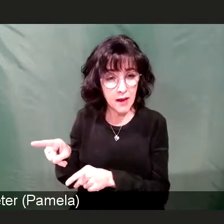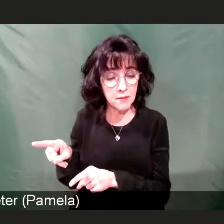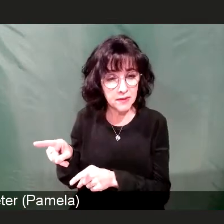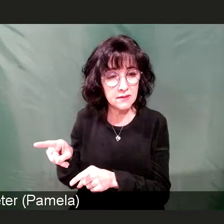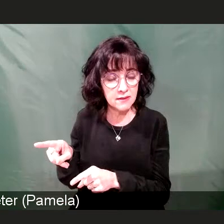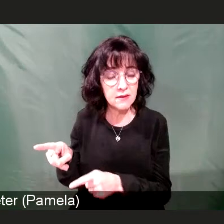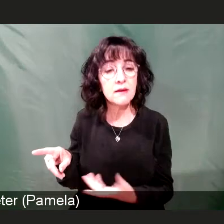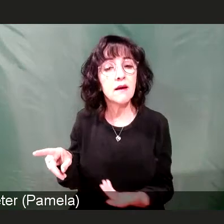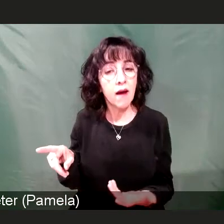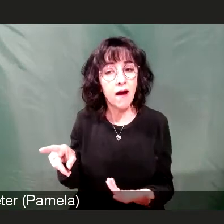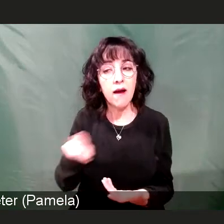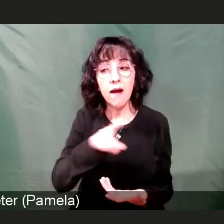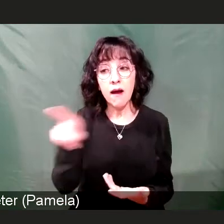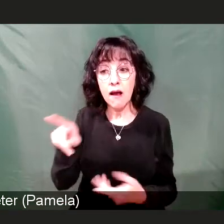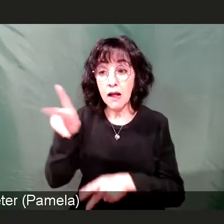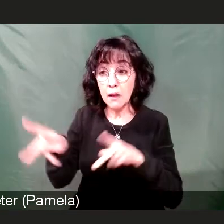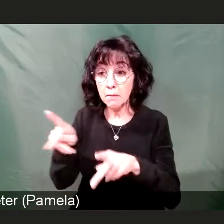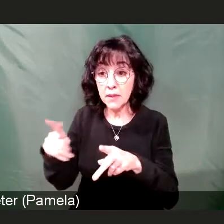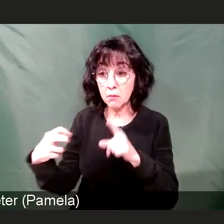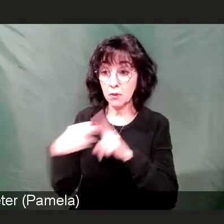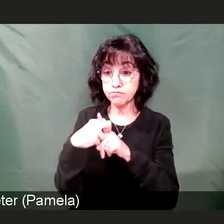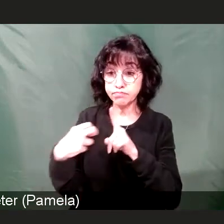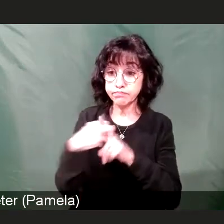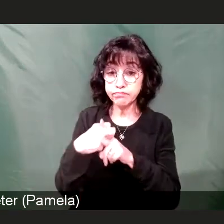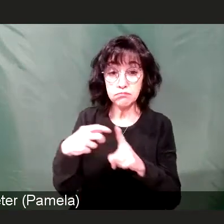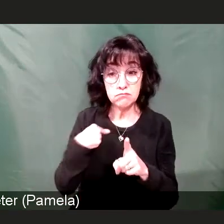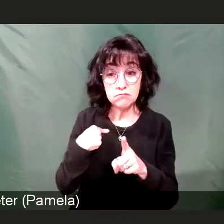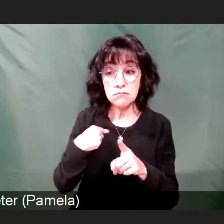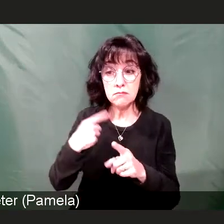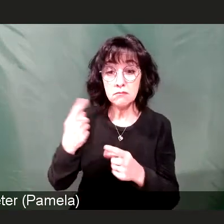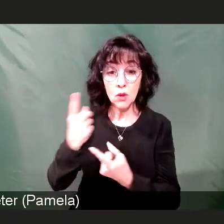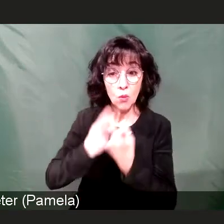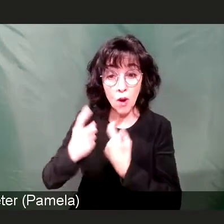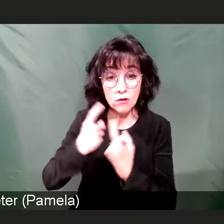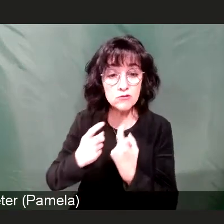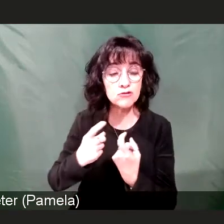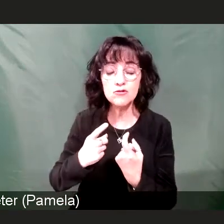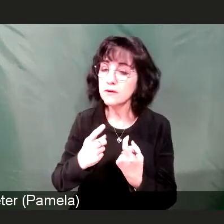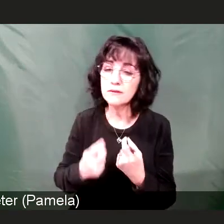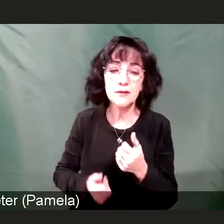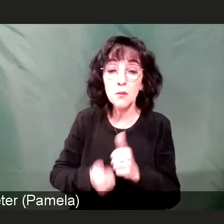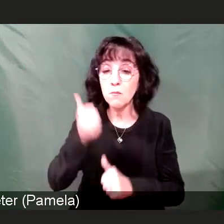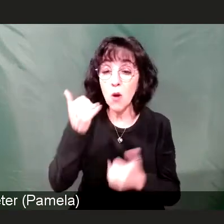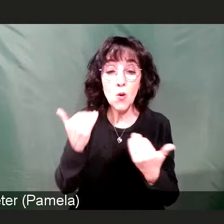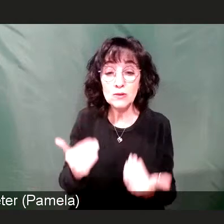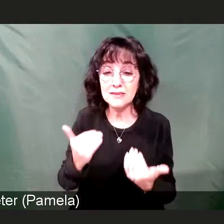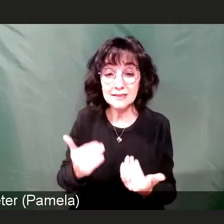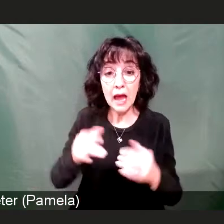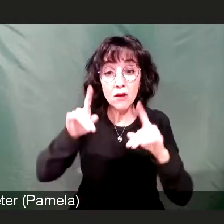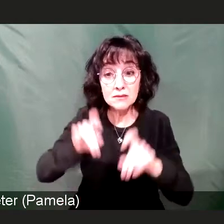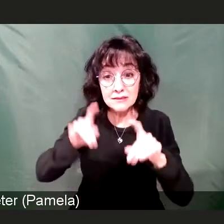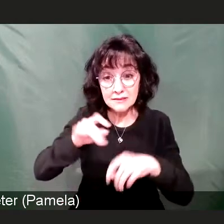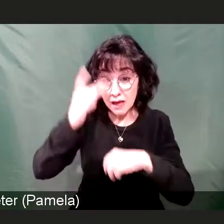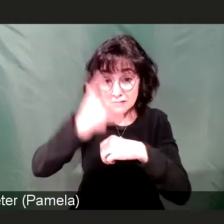about the COVID vaccine. Where can I get the COVID vaccine? How can I get the COVID vaccine?